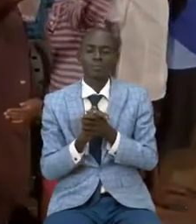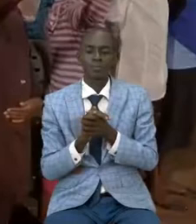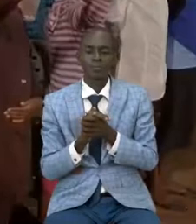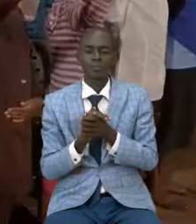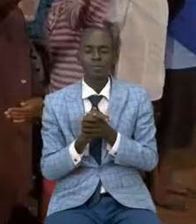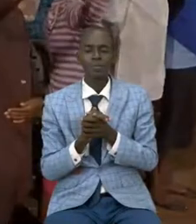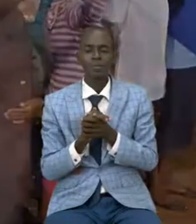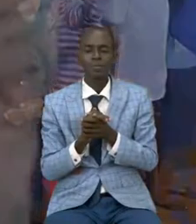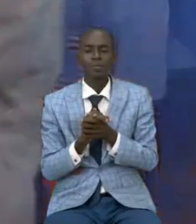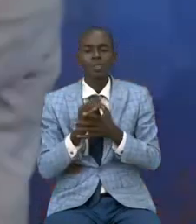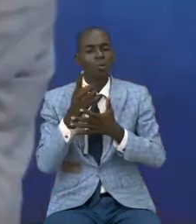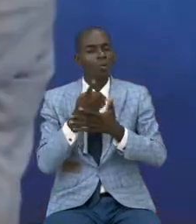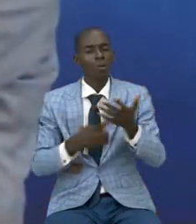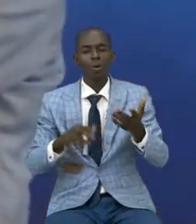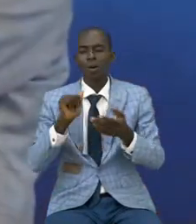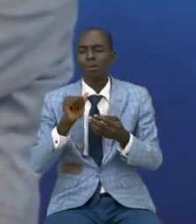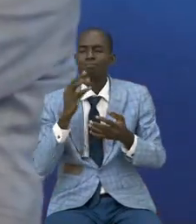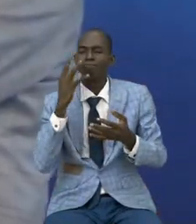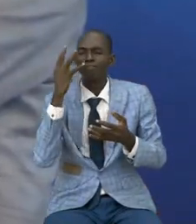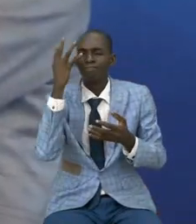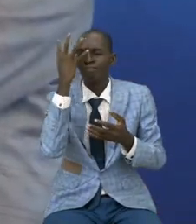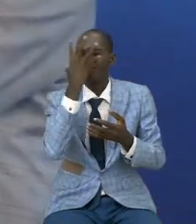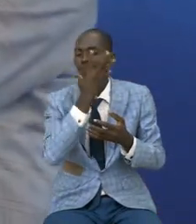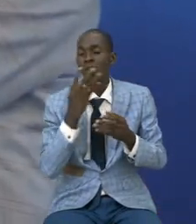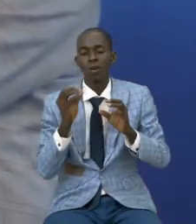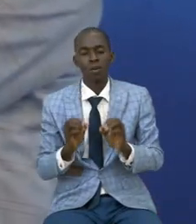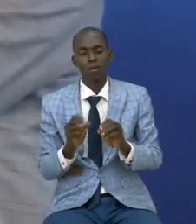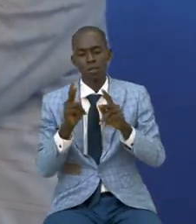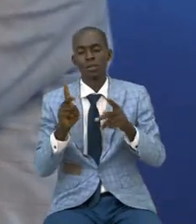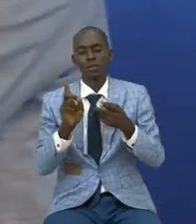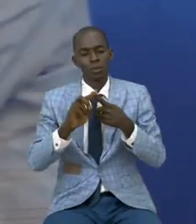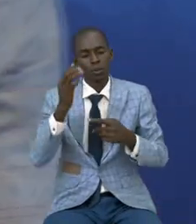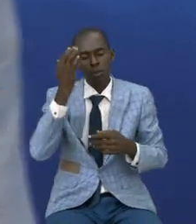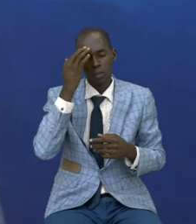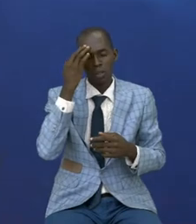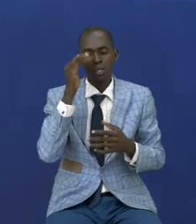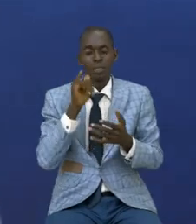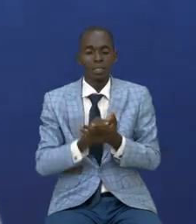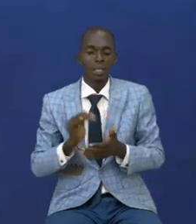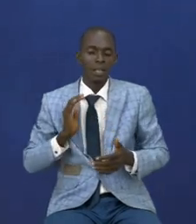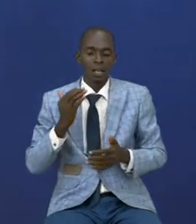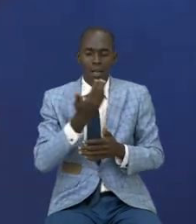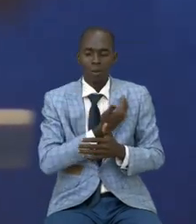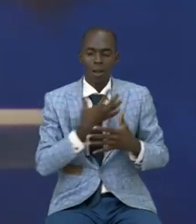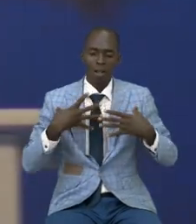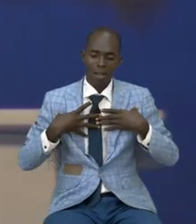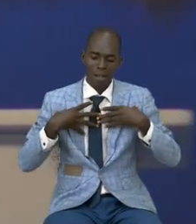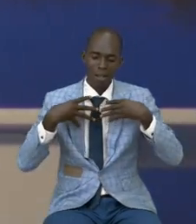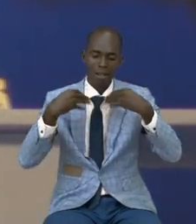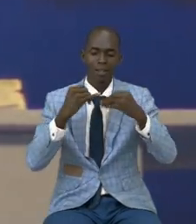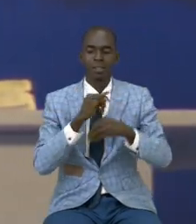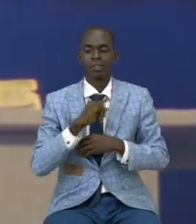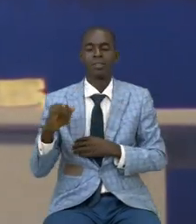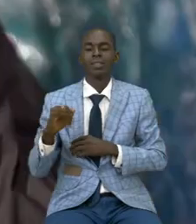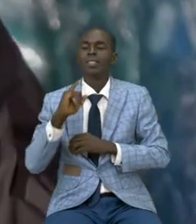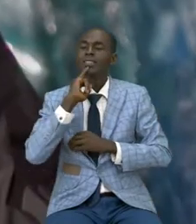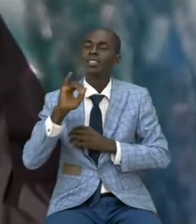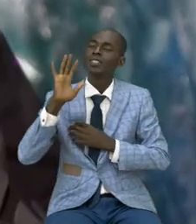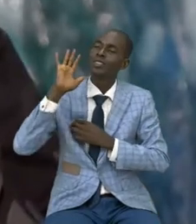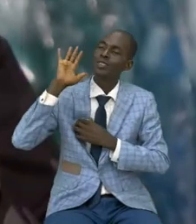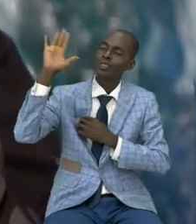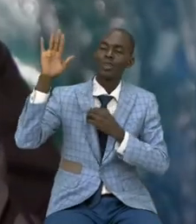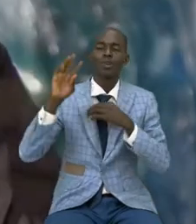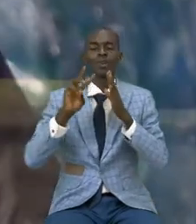what a glorious opportunity to know that our healing is your will and your will